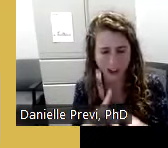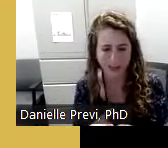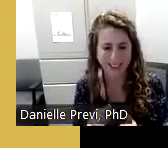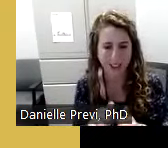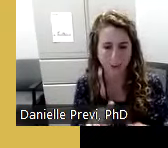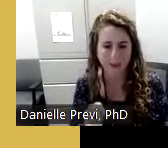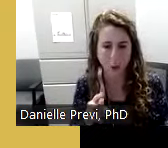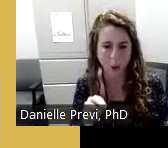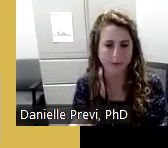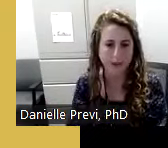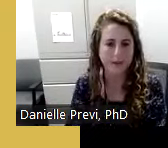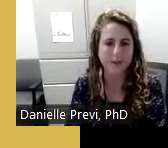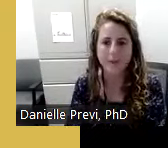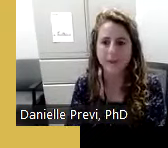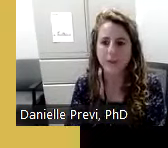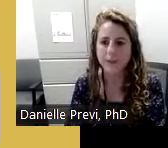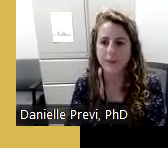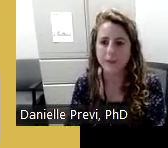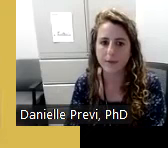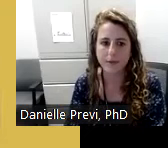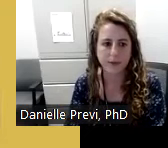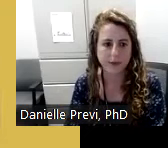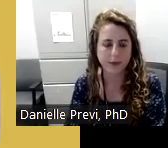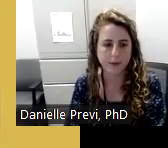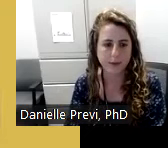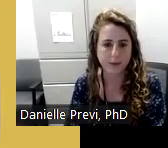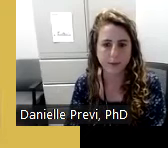and I think I saw a question related to that, so it is in the manual.